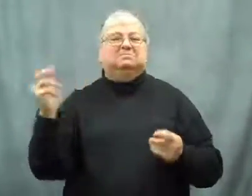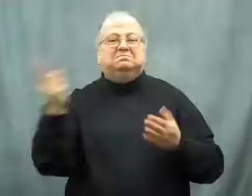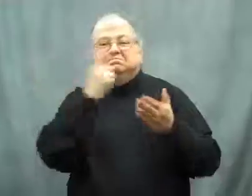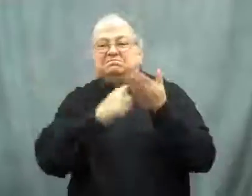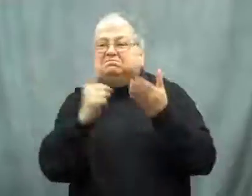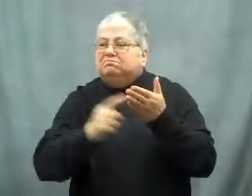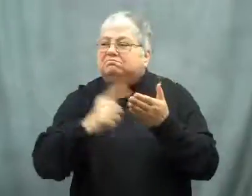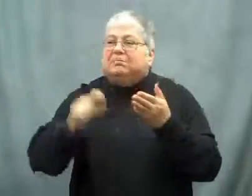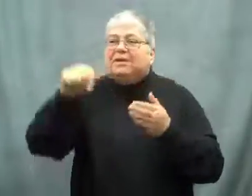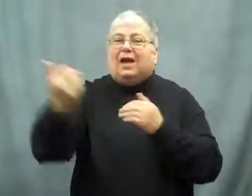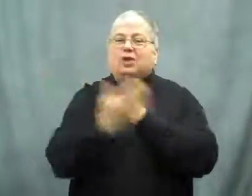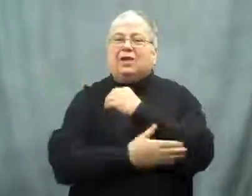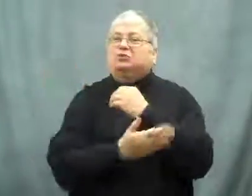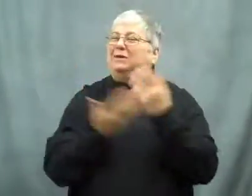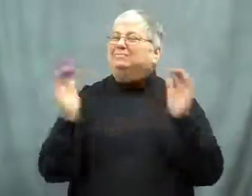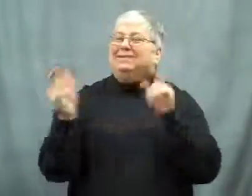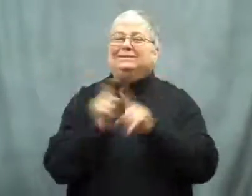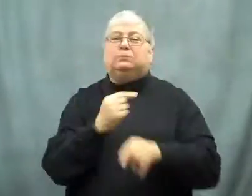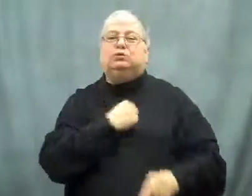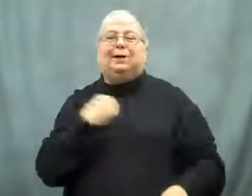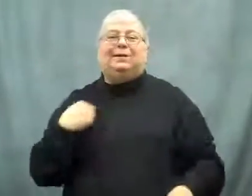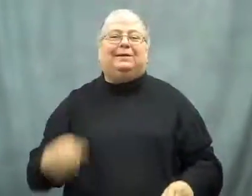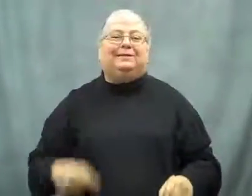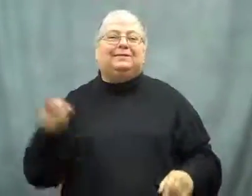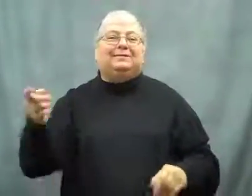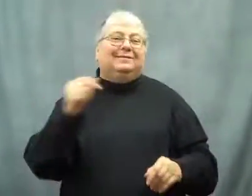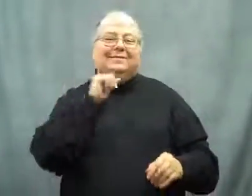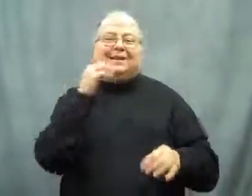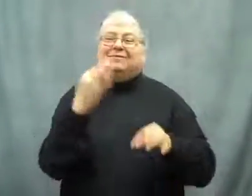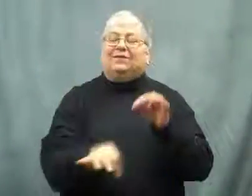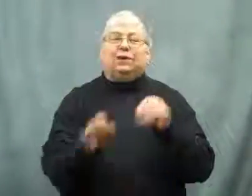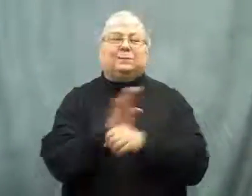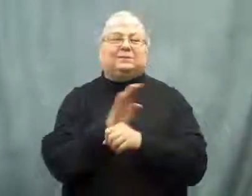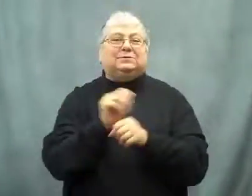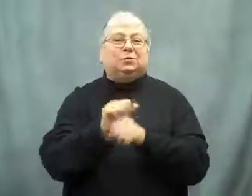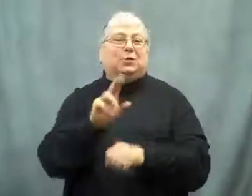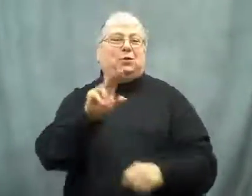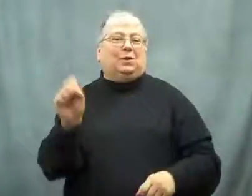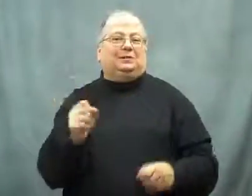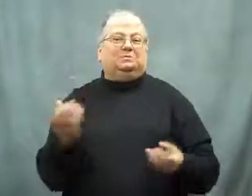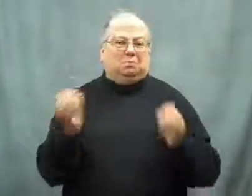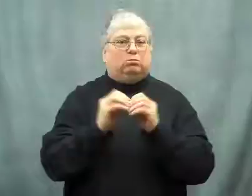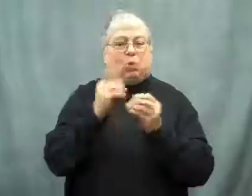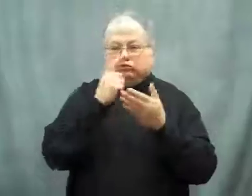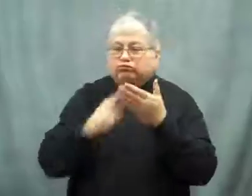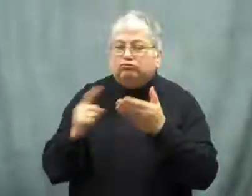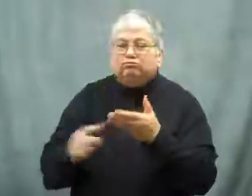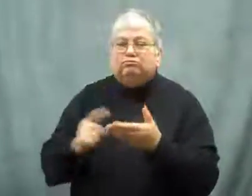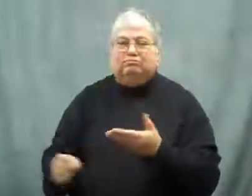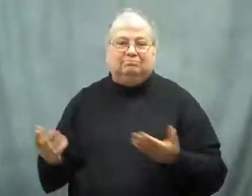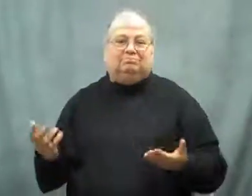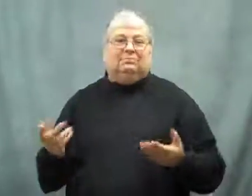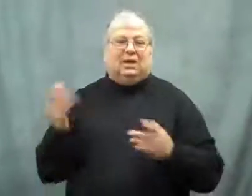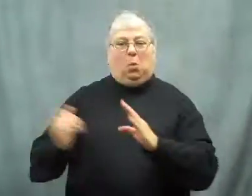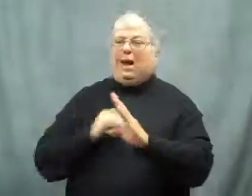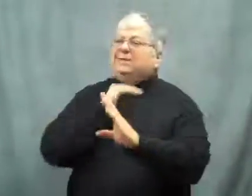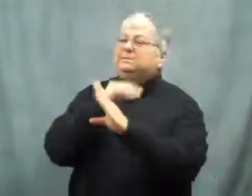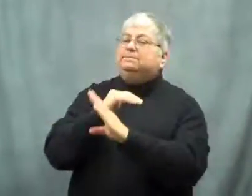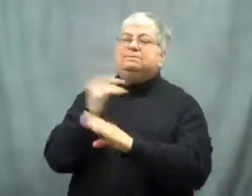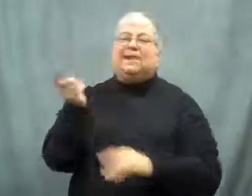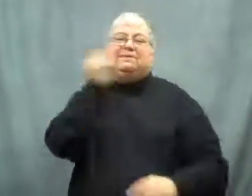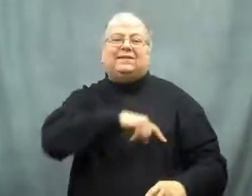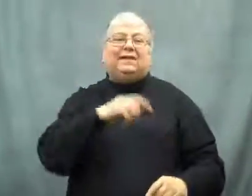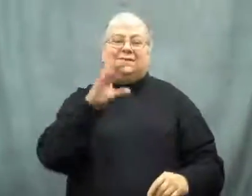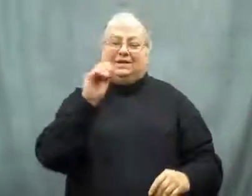It would investigate unfair trade tactics such as those by China.